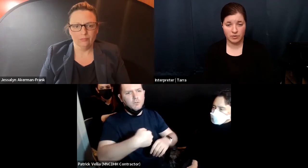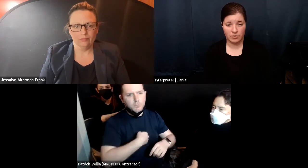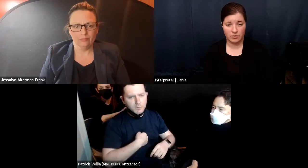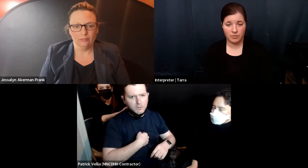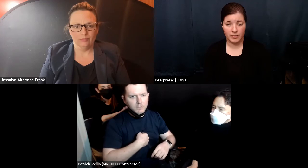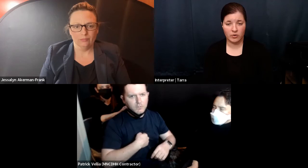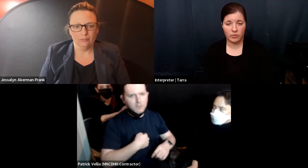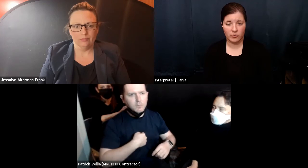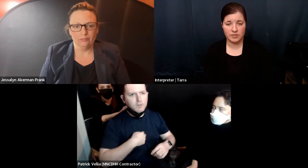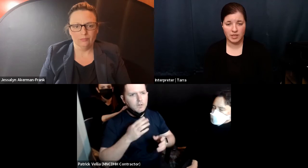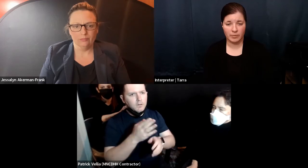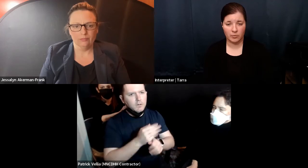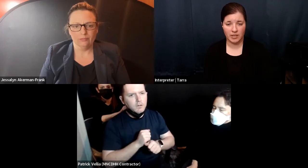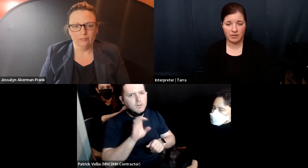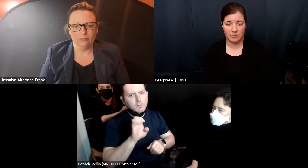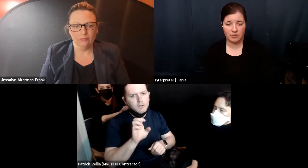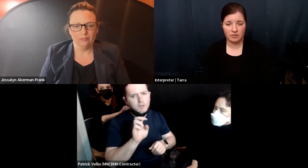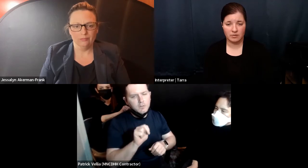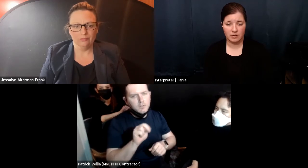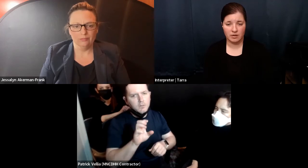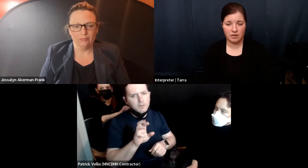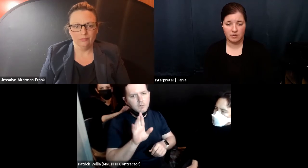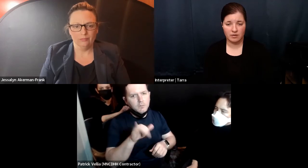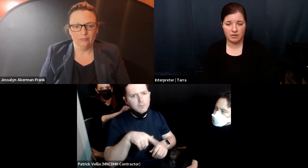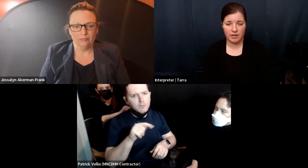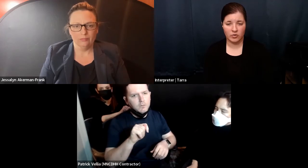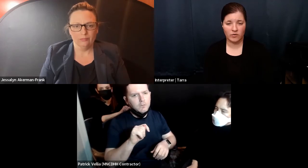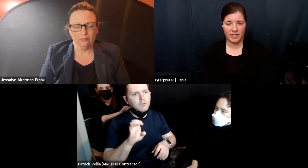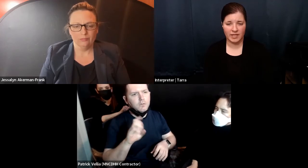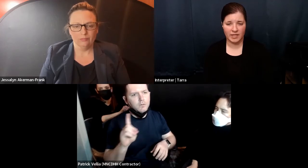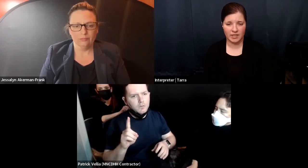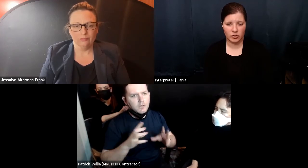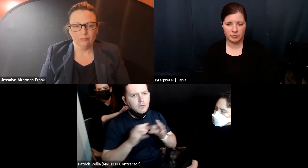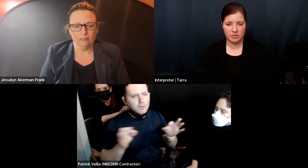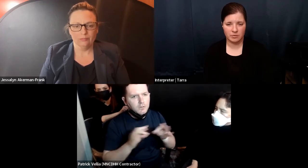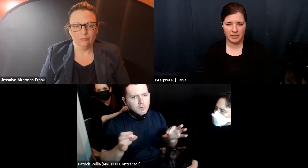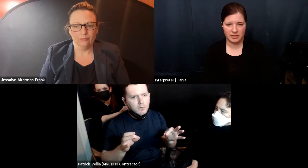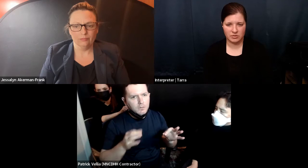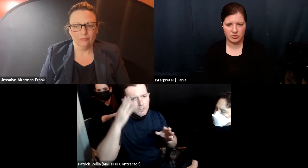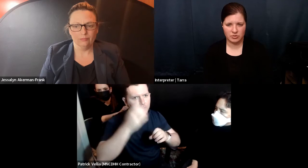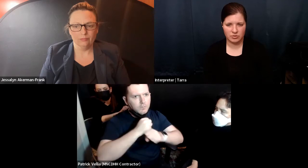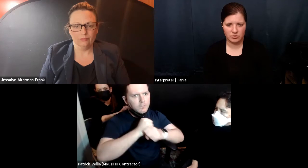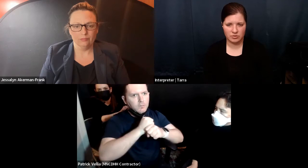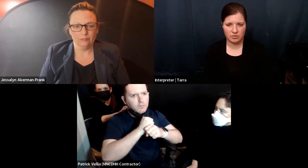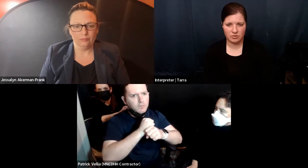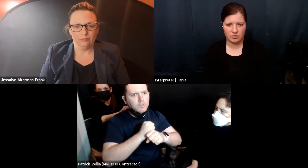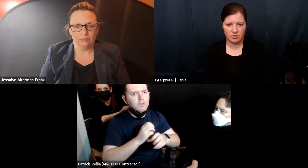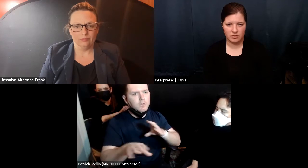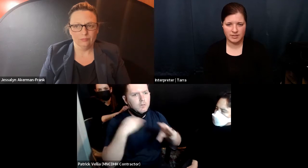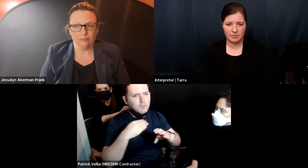Patrick: I don't know Braille so I don't know what that would do.